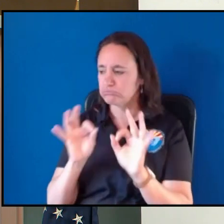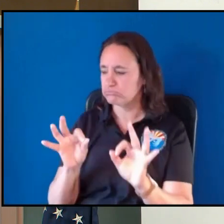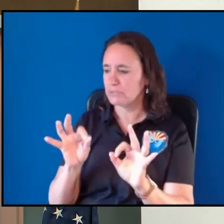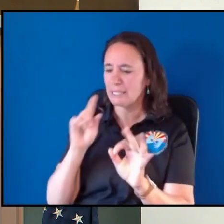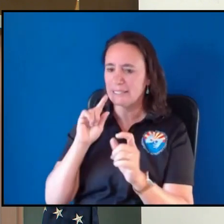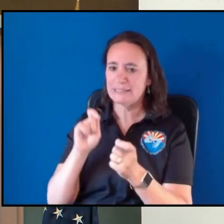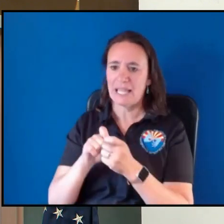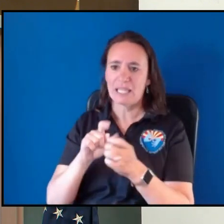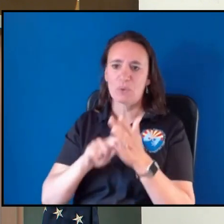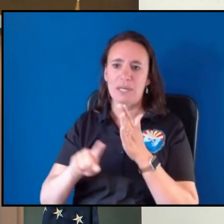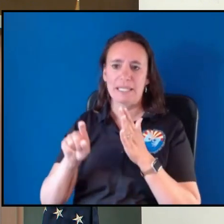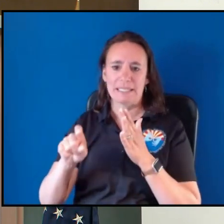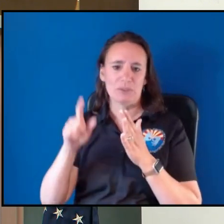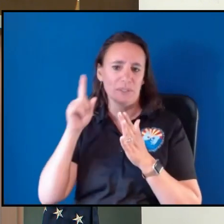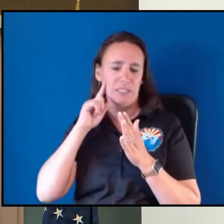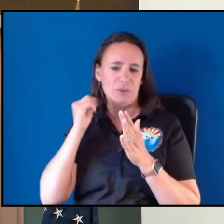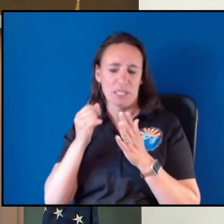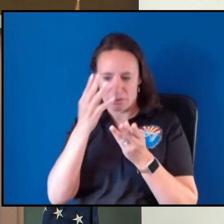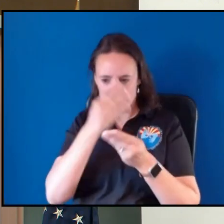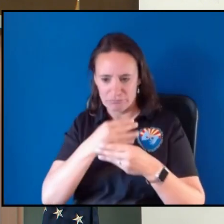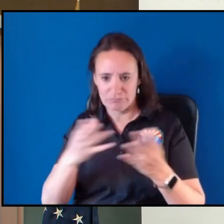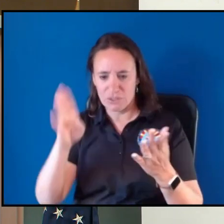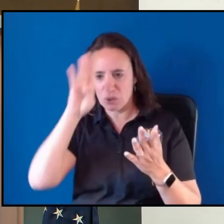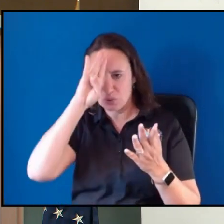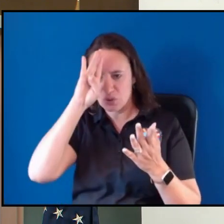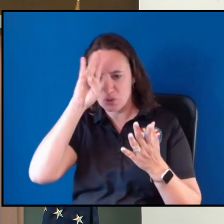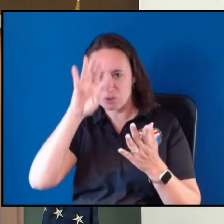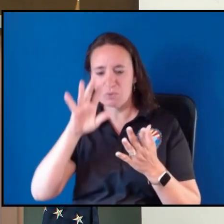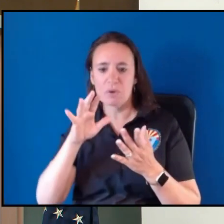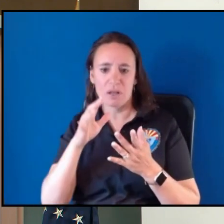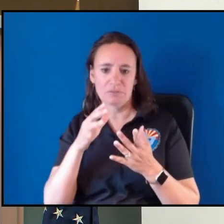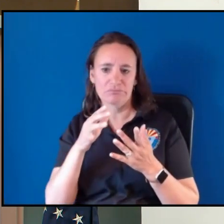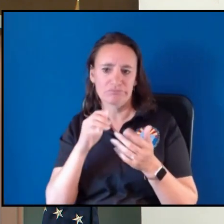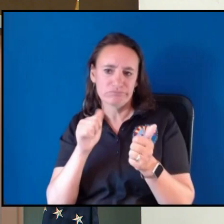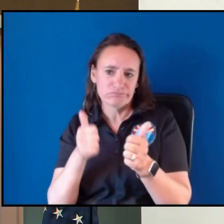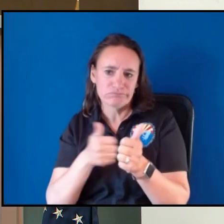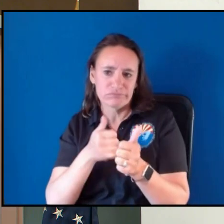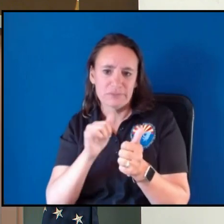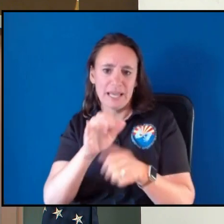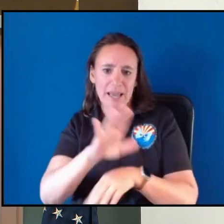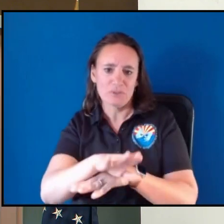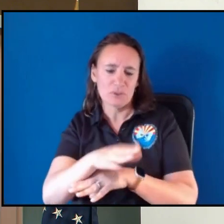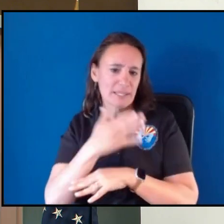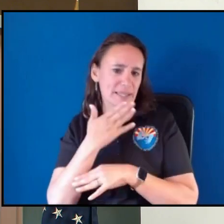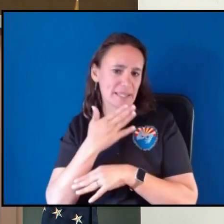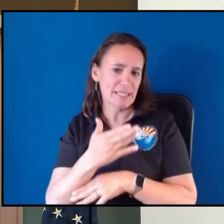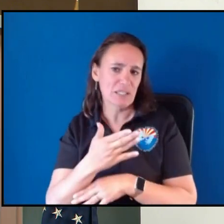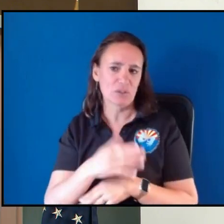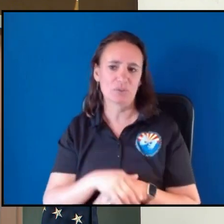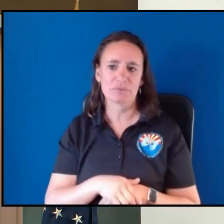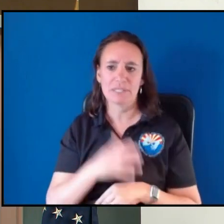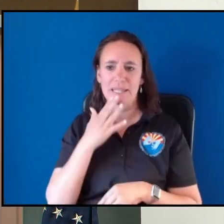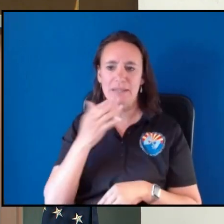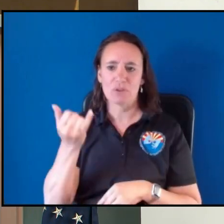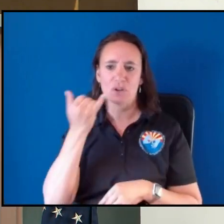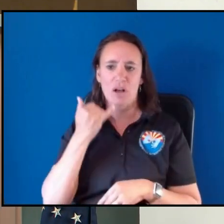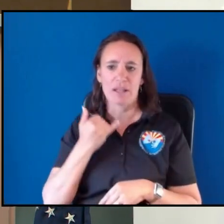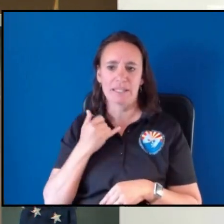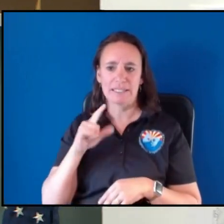to our crews and we'll get going after it this afternoon. Thanks Tom. Appreciate it. TOM: Yeah you bet Sam. Thanks for calling in. If you need anything else let me know. Thank you. Bye.